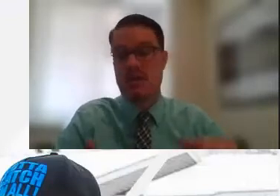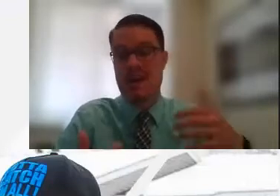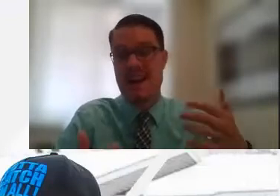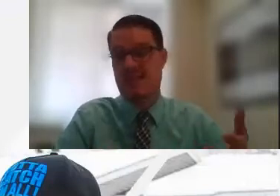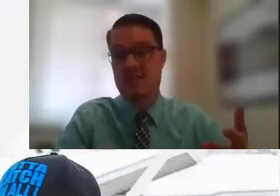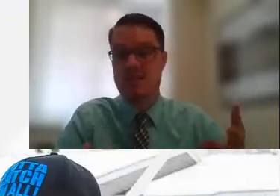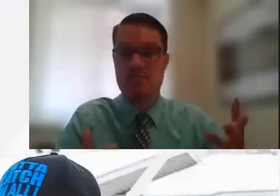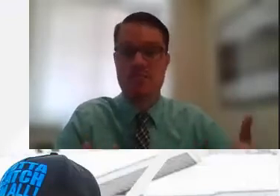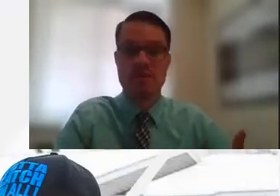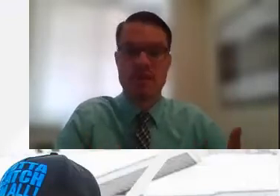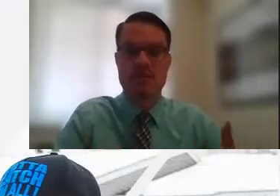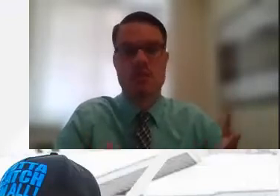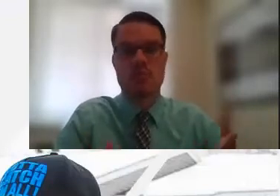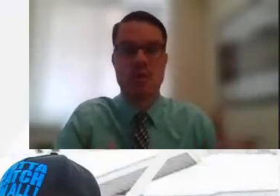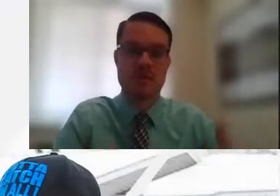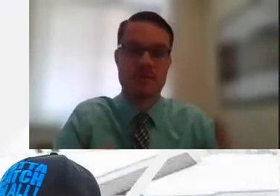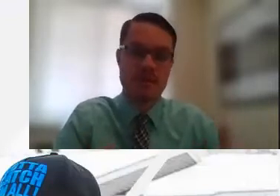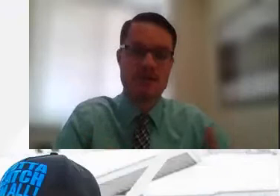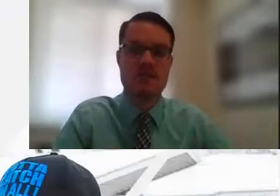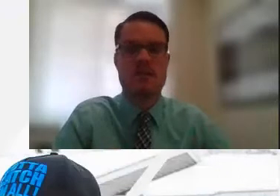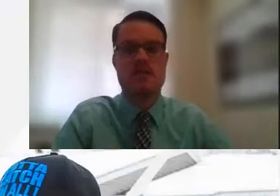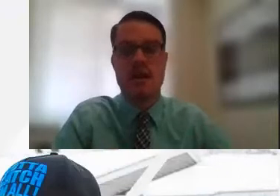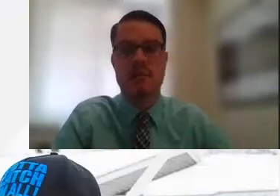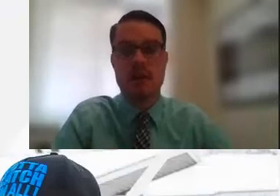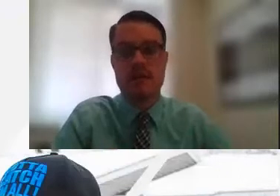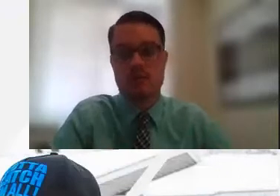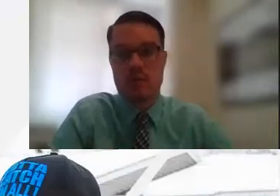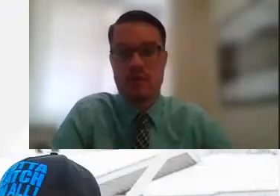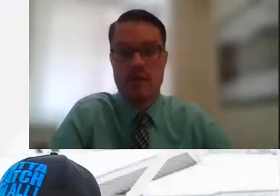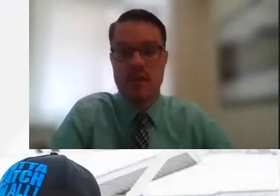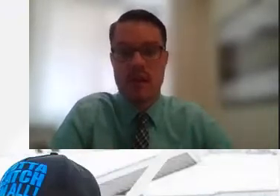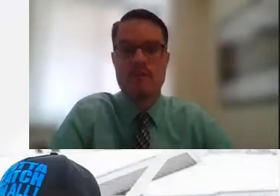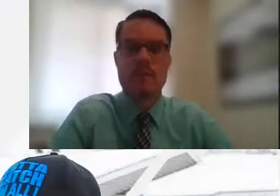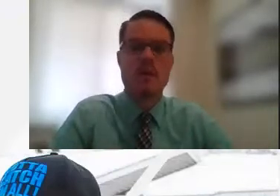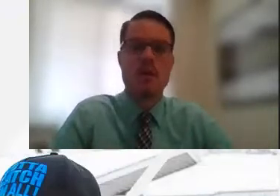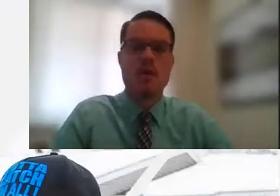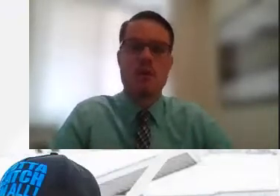who cannot access certain buildings or public places that are not in compliance with the ADA.